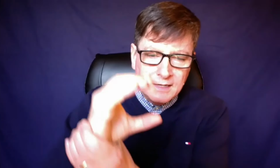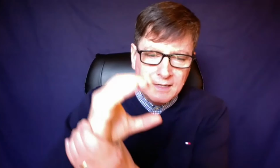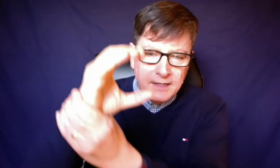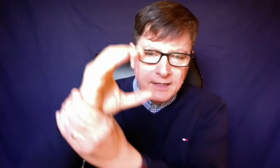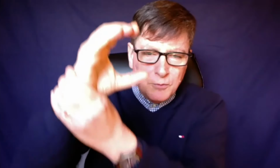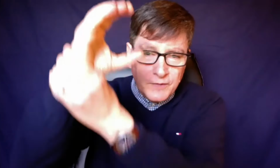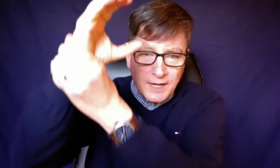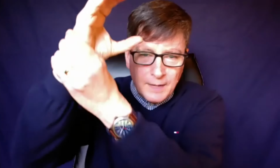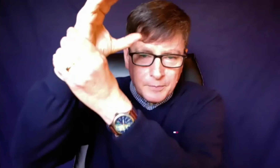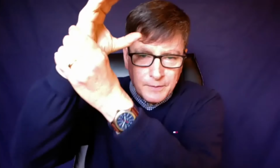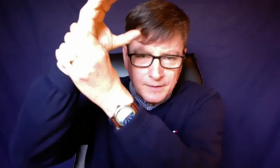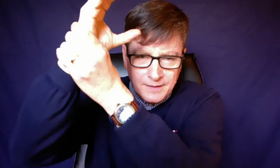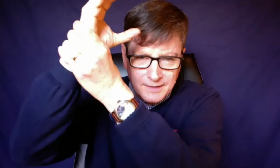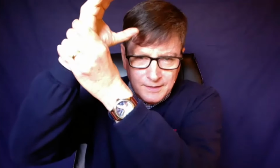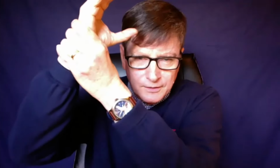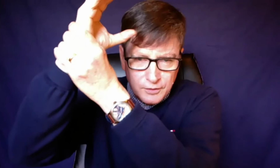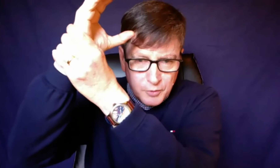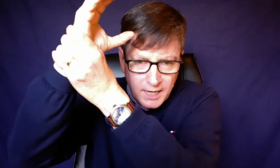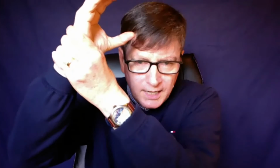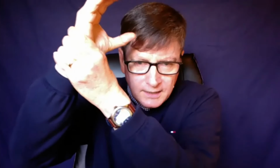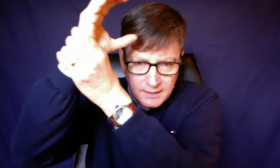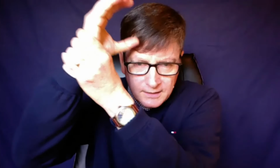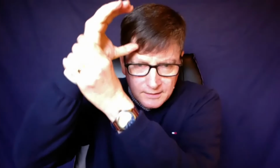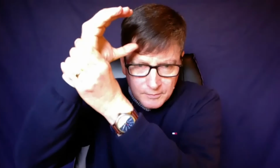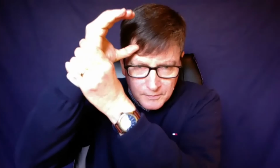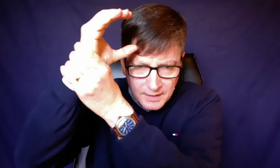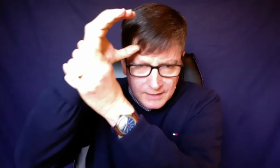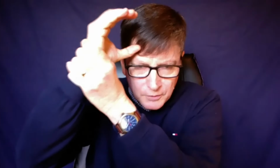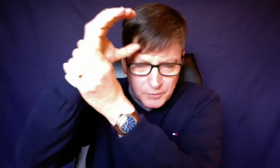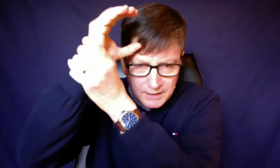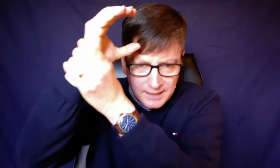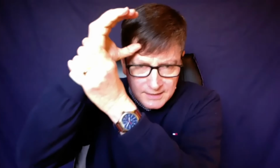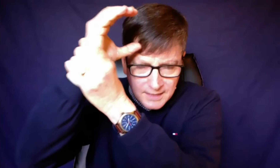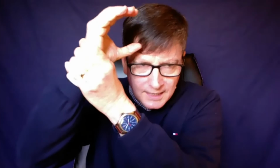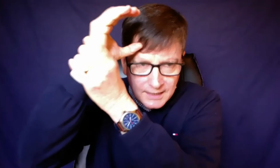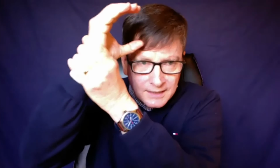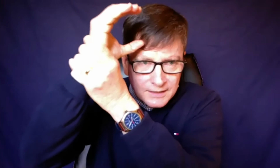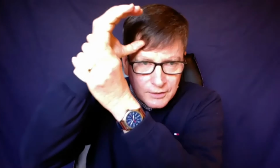which you are or police officer or computer so they've got their C all